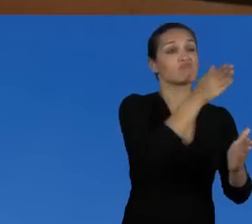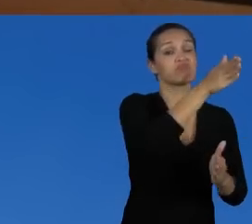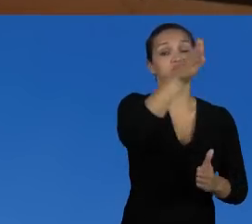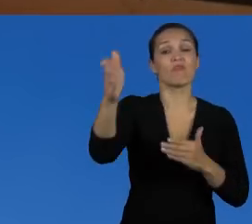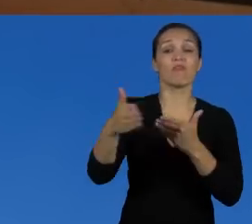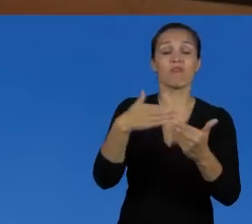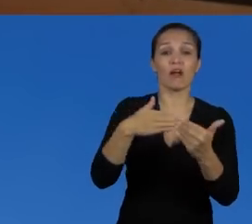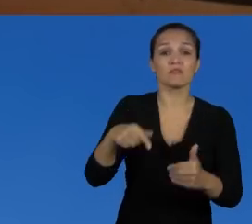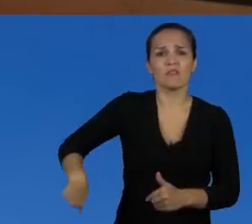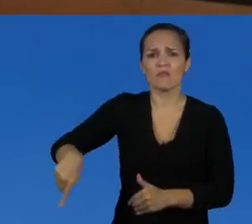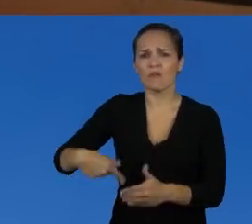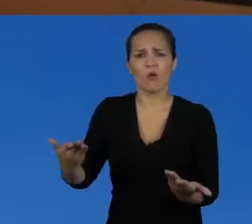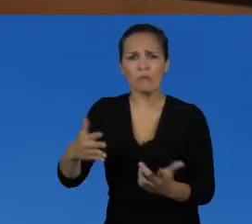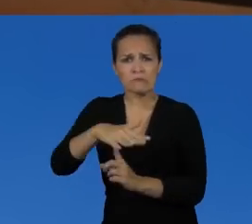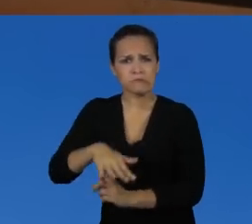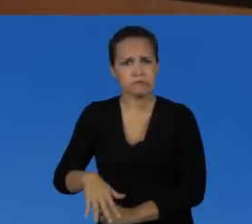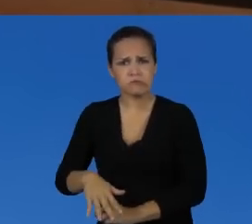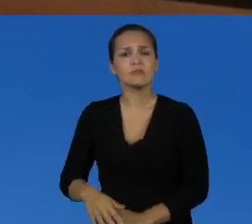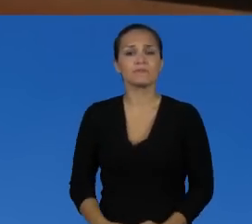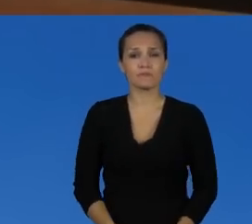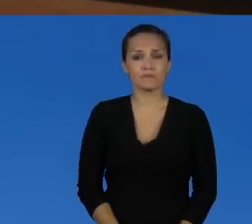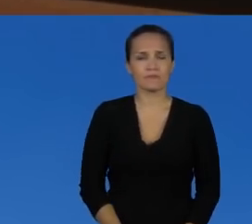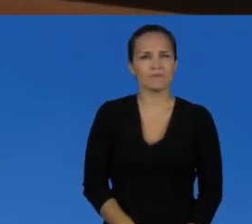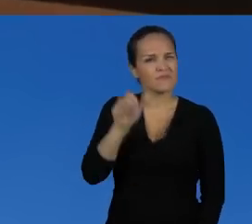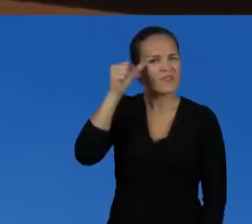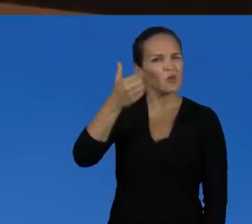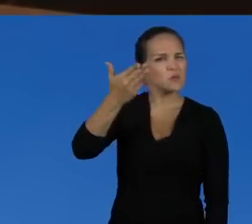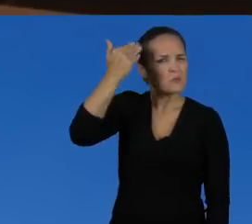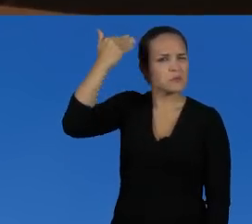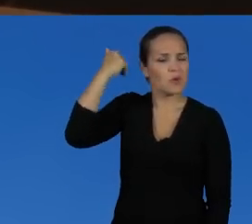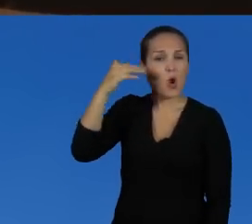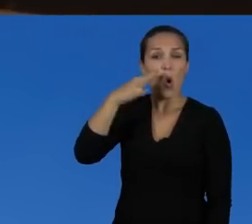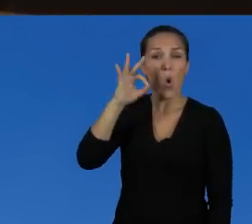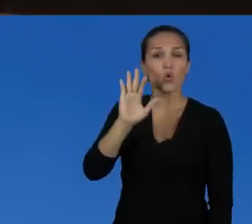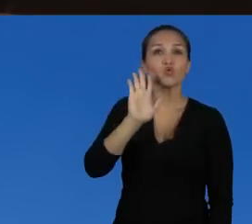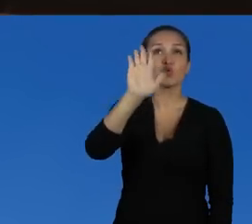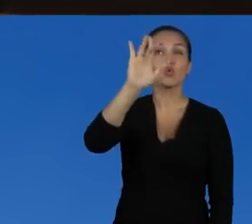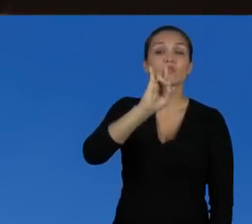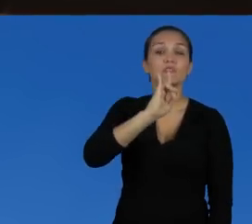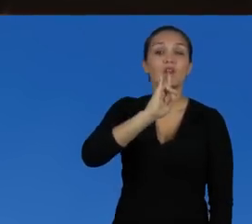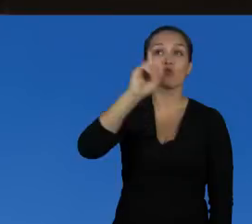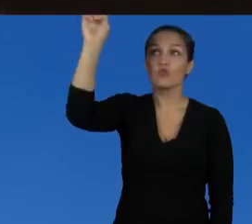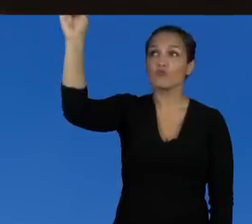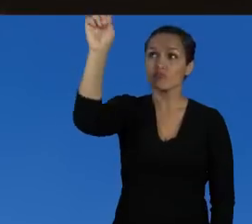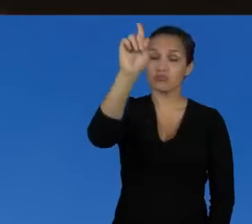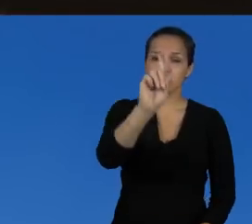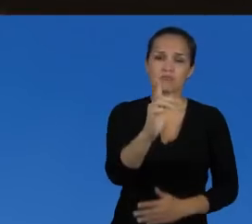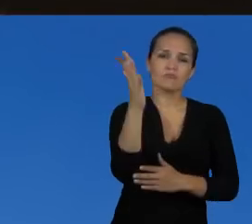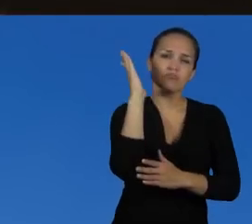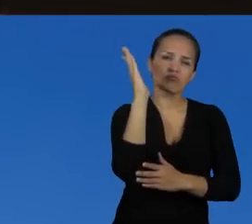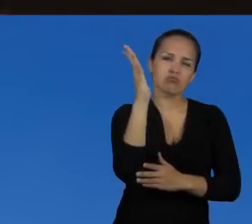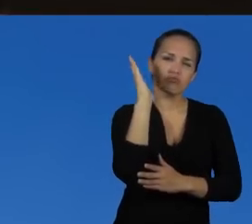Some time ago we received the visit of a trans professor from the U.S.,